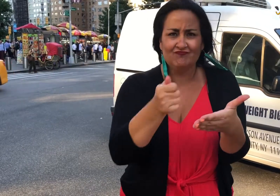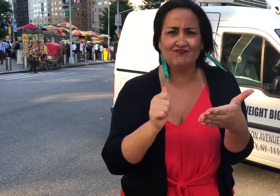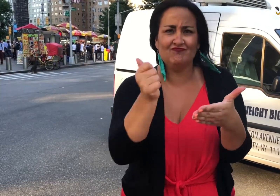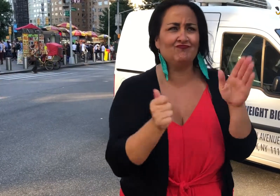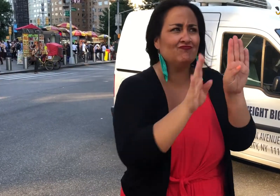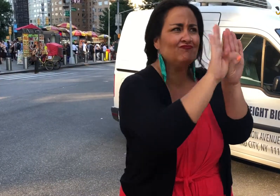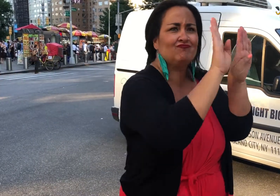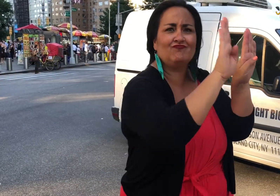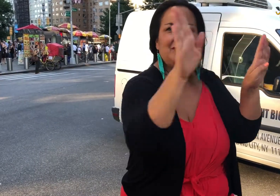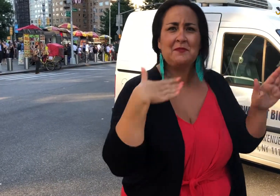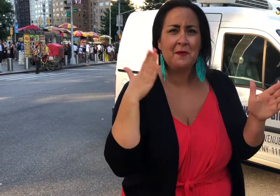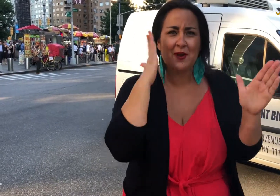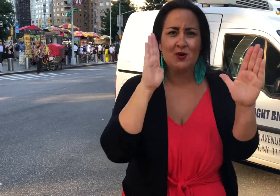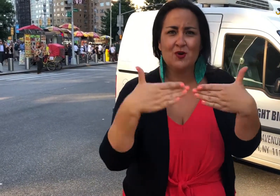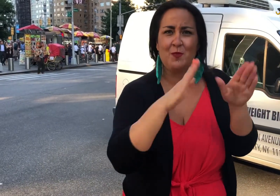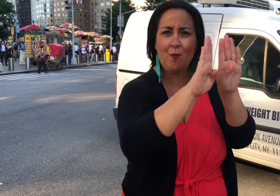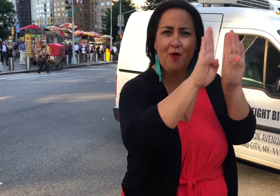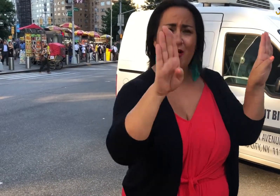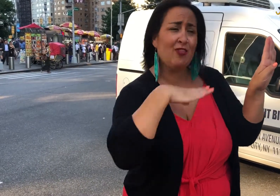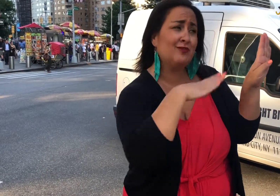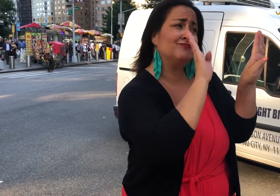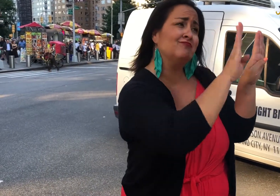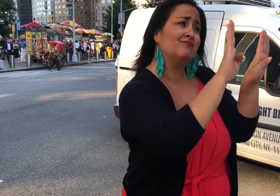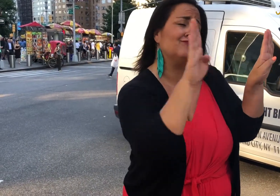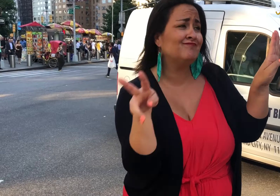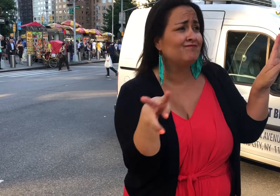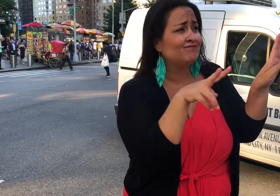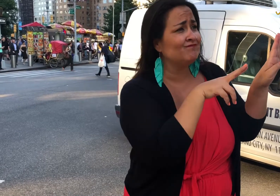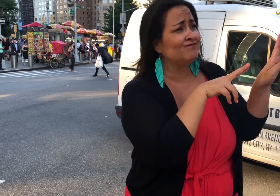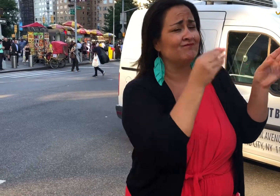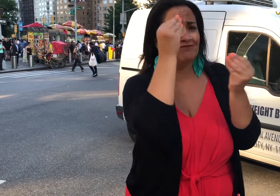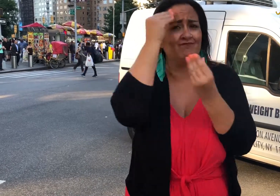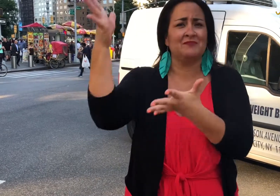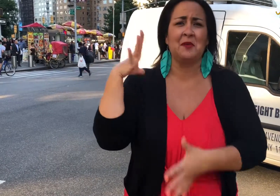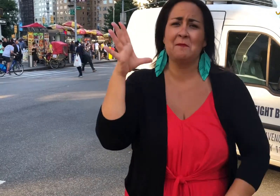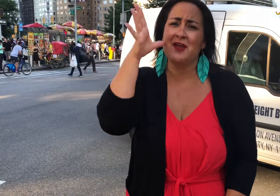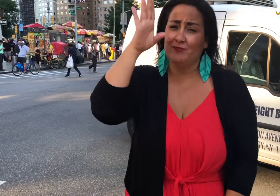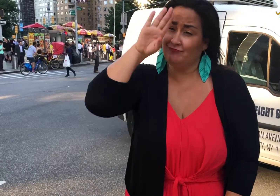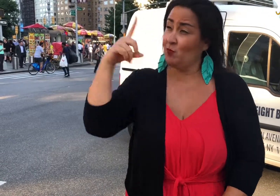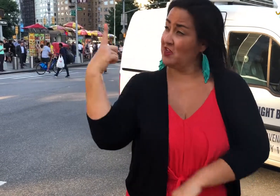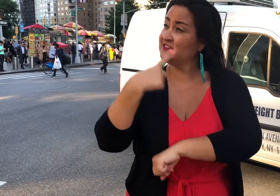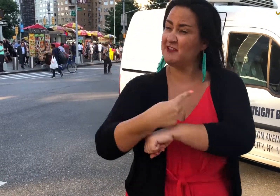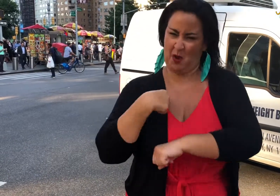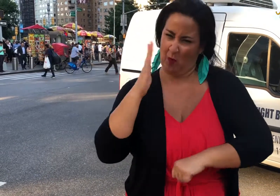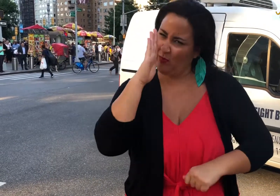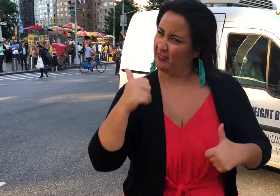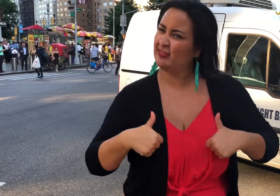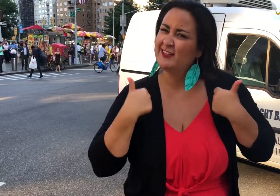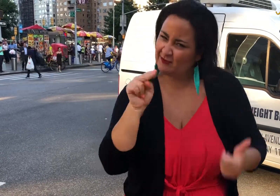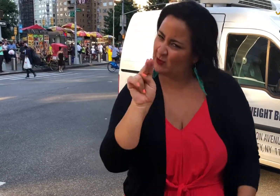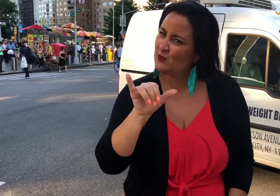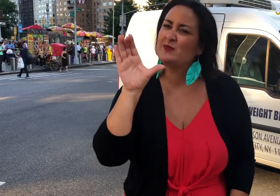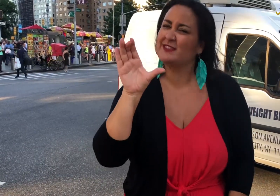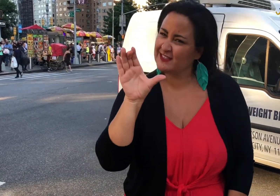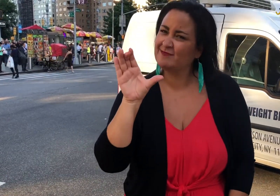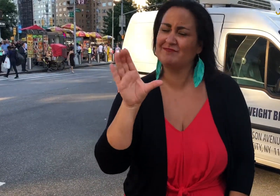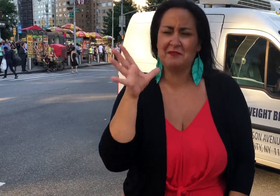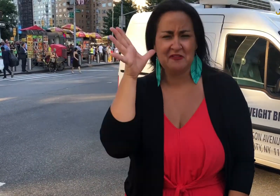I was immediately drawn to them and tore those pictures out of the magazine to hang on my wall. I told my parents at that time, ya know what,